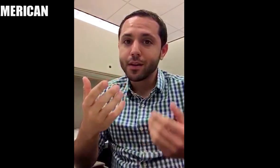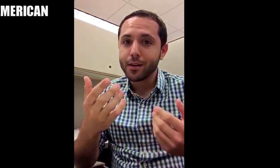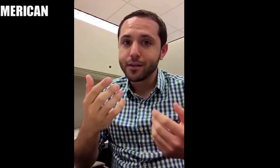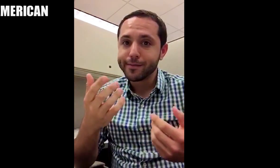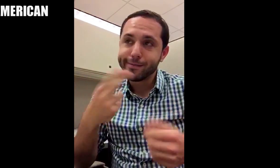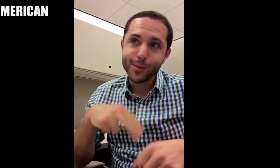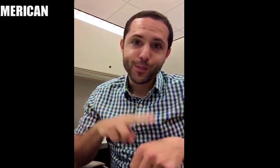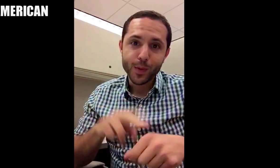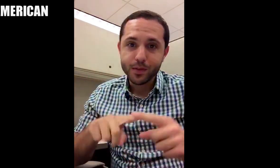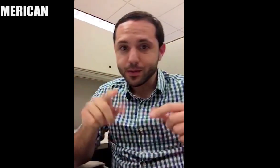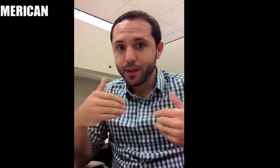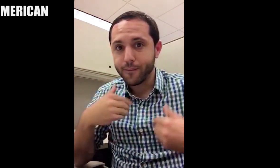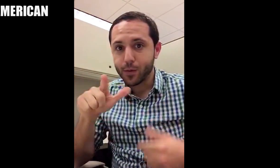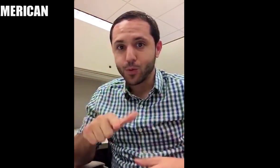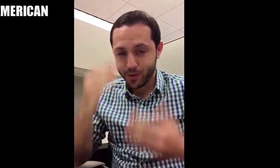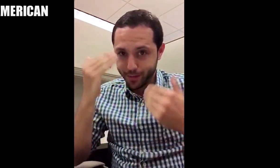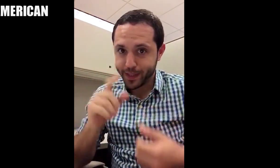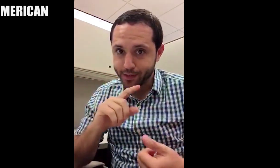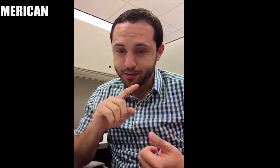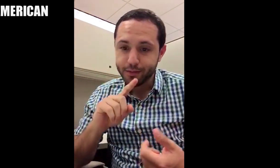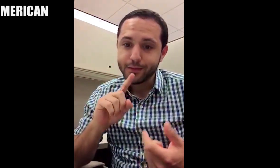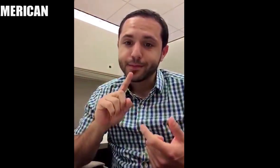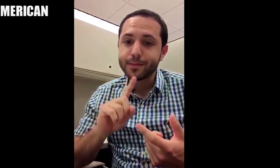so its normal to have low expectations.